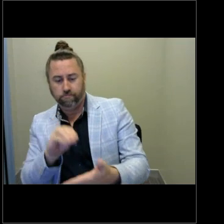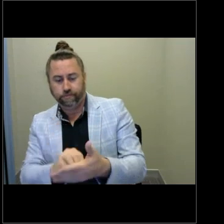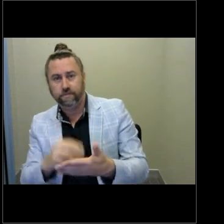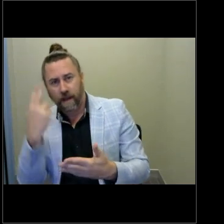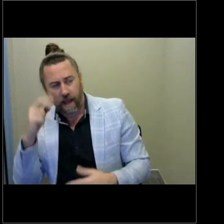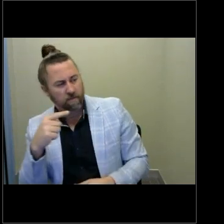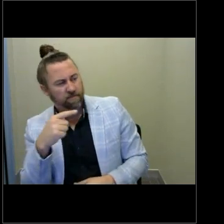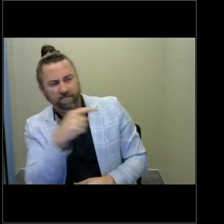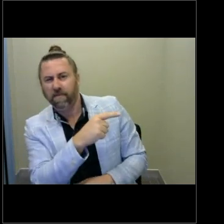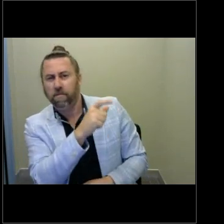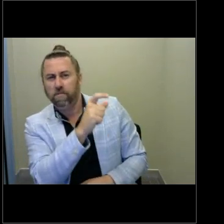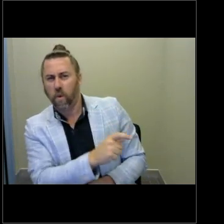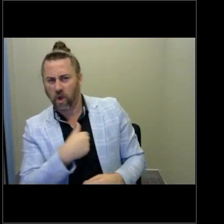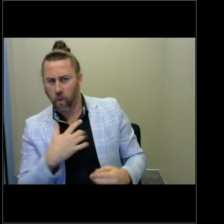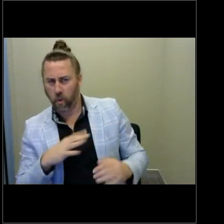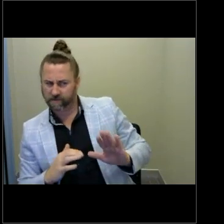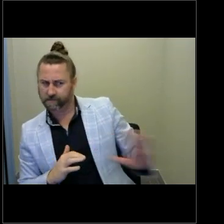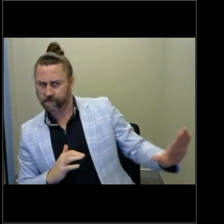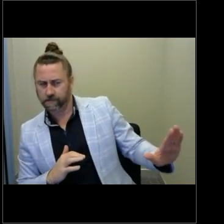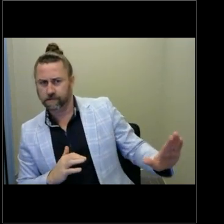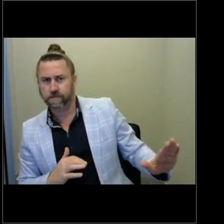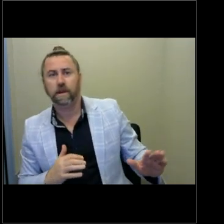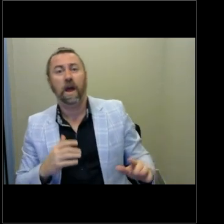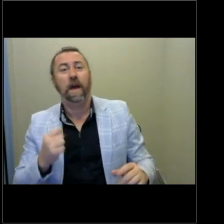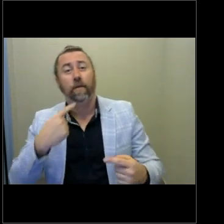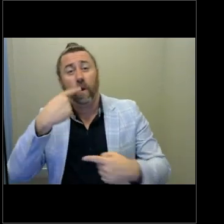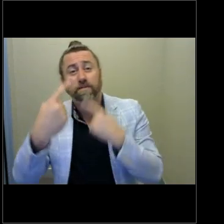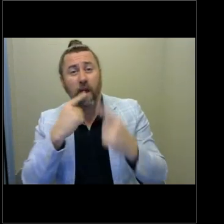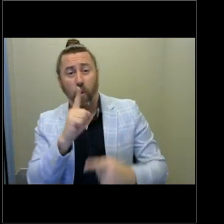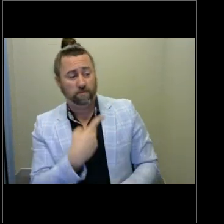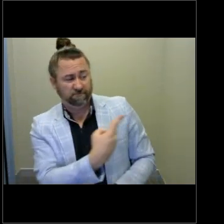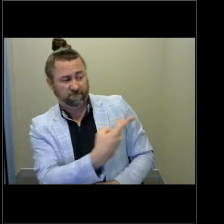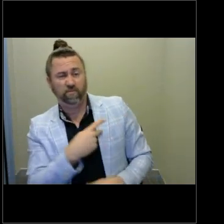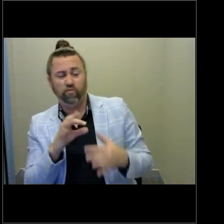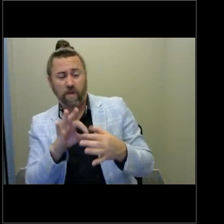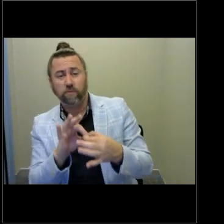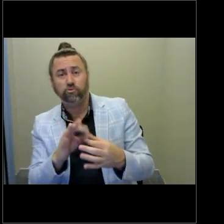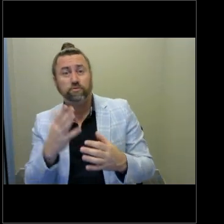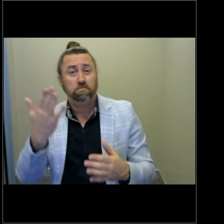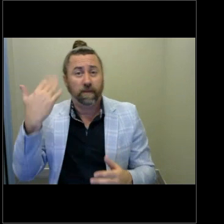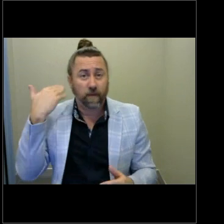to be explaining what type of relationship they've had or are having, they need to be